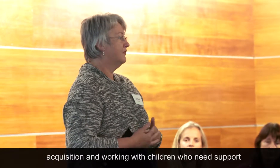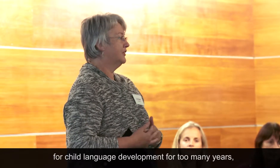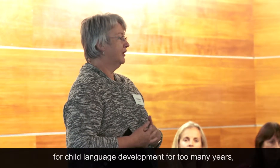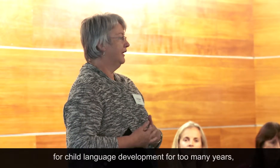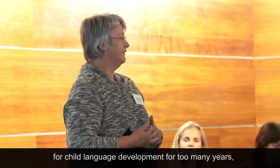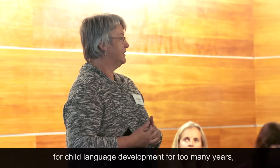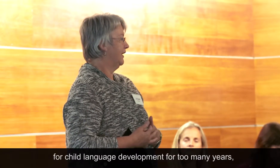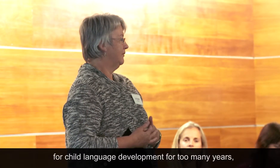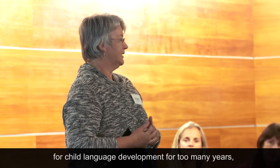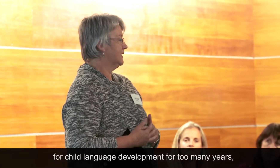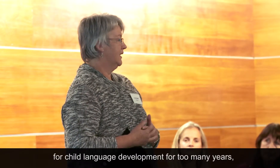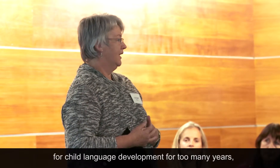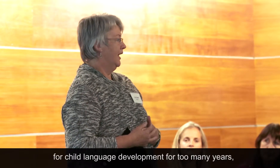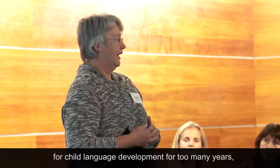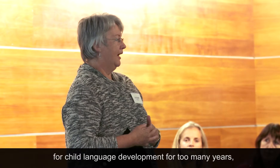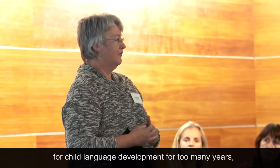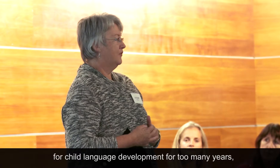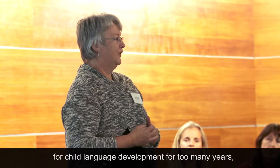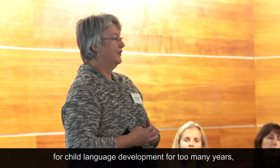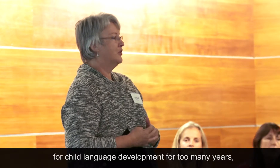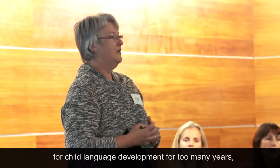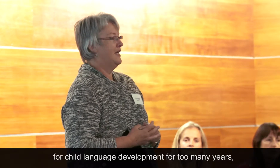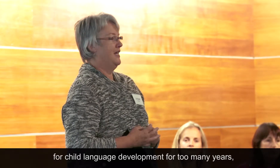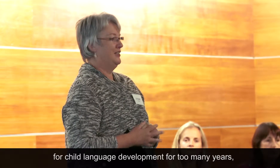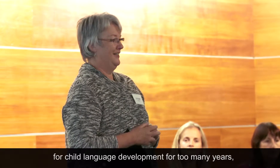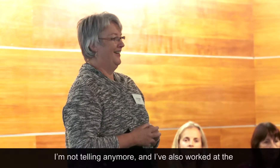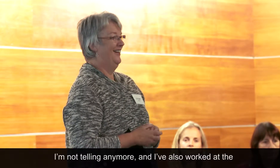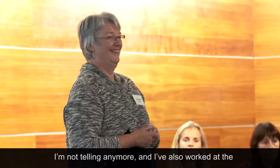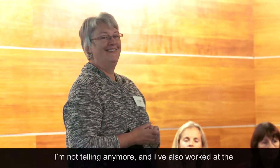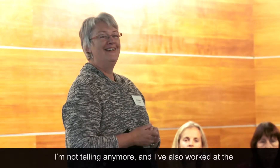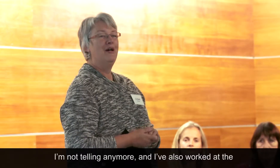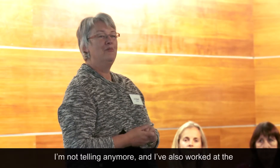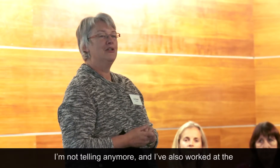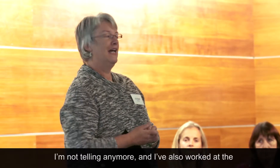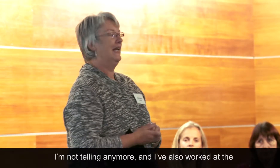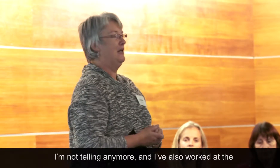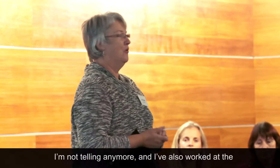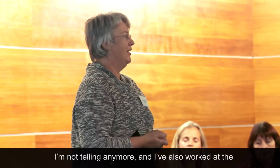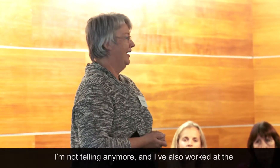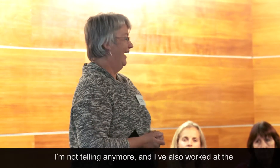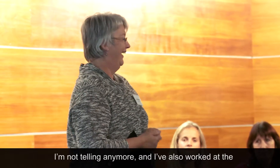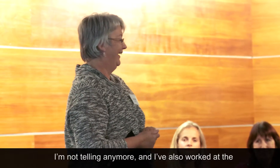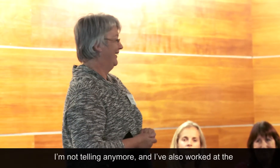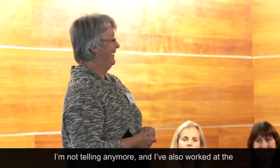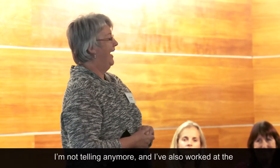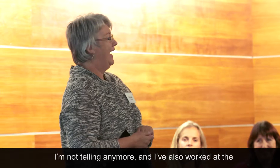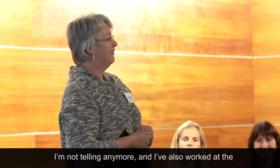for child language development for too many years, I’m not telling anymore, and I’ve